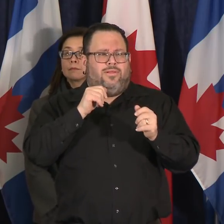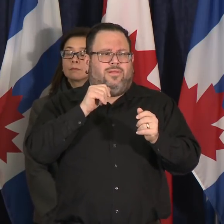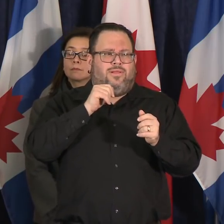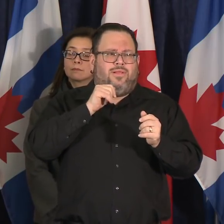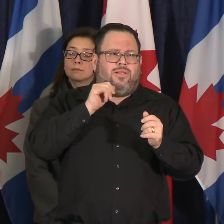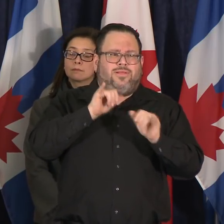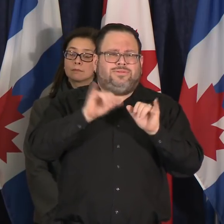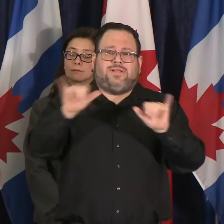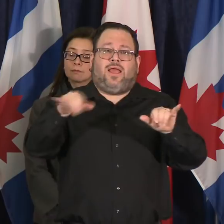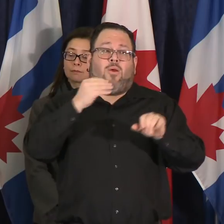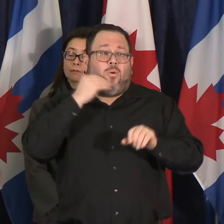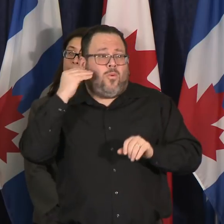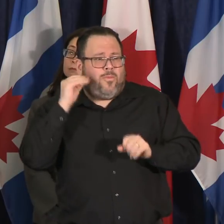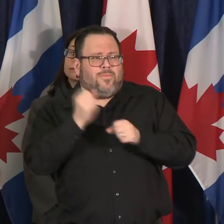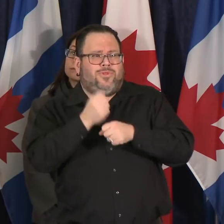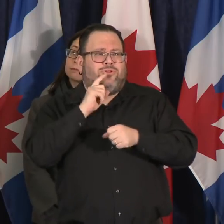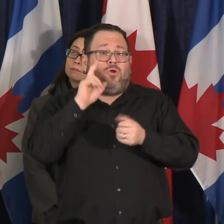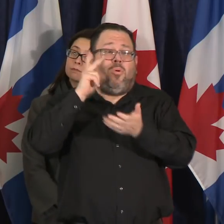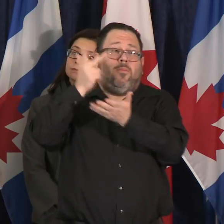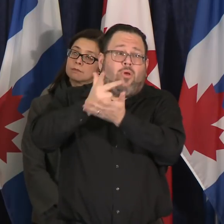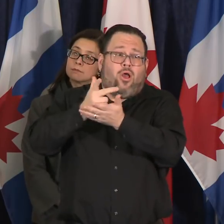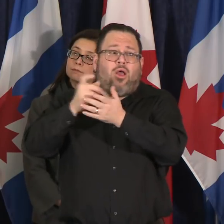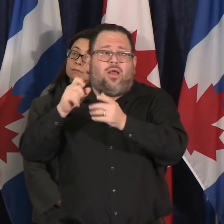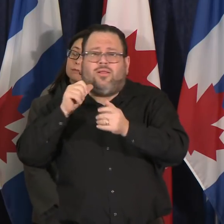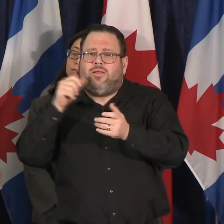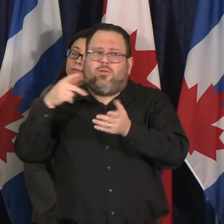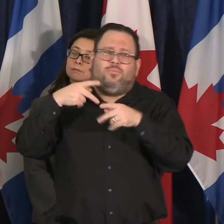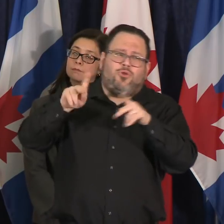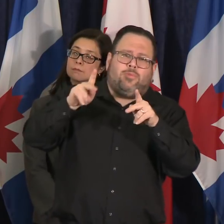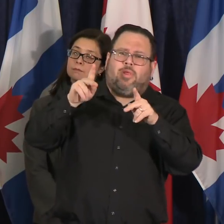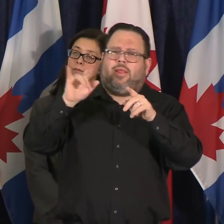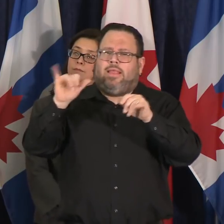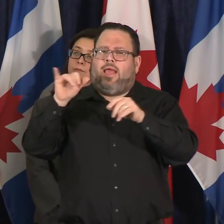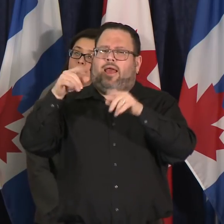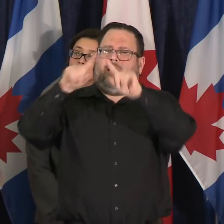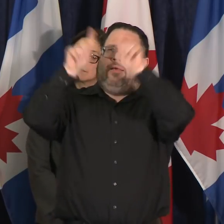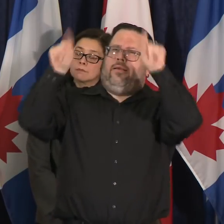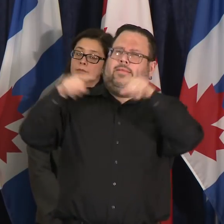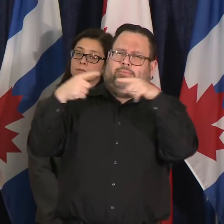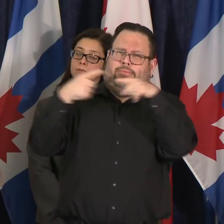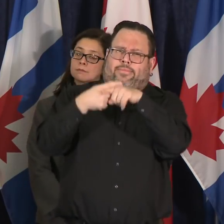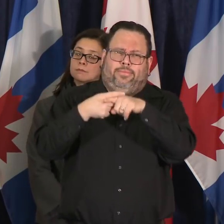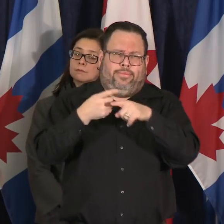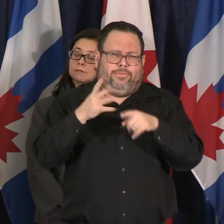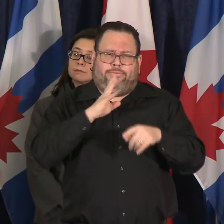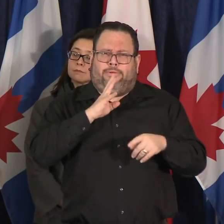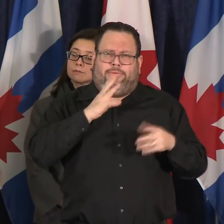we haven't set aside our bylaw requirements I mean we are still you